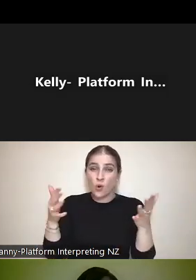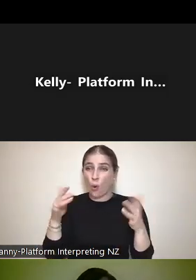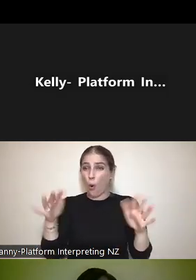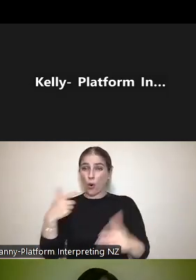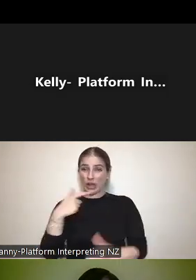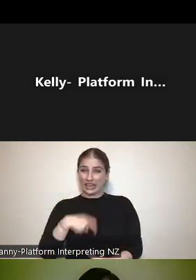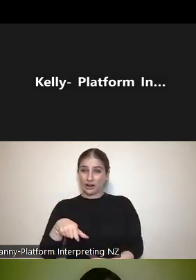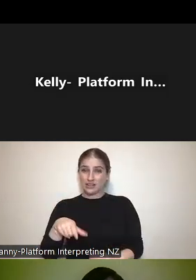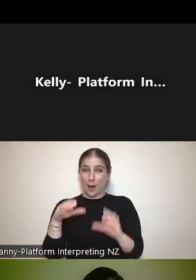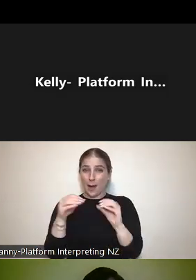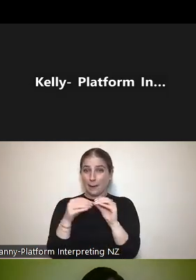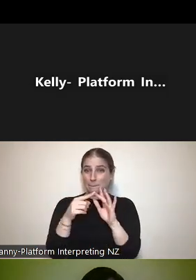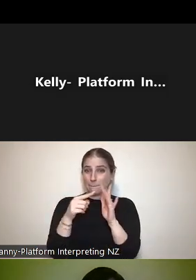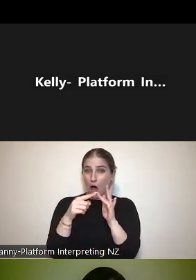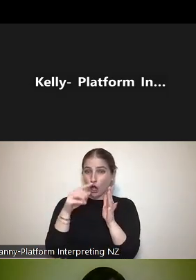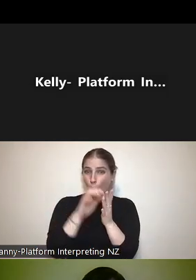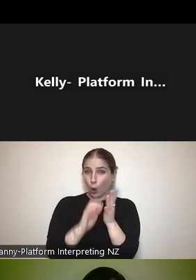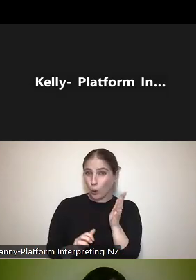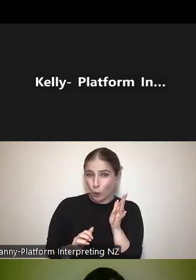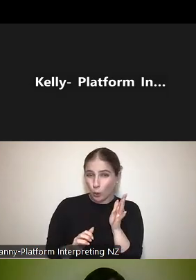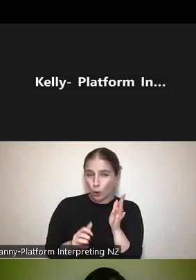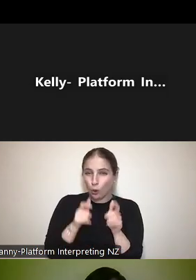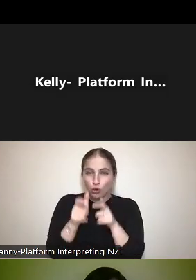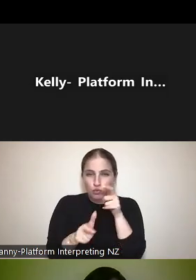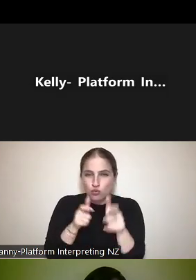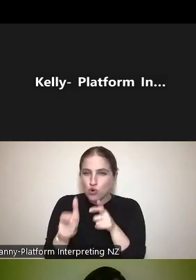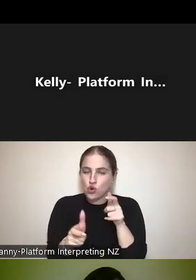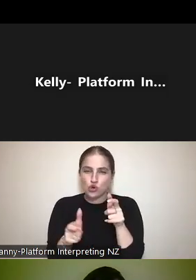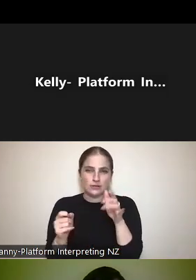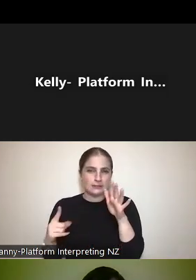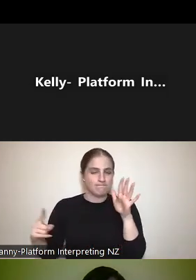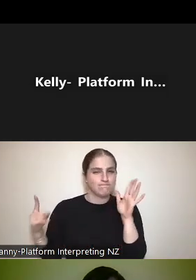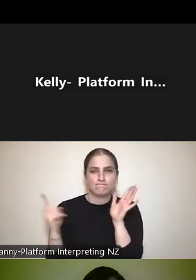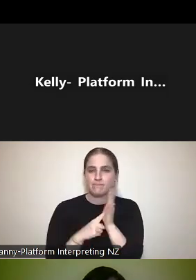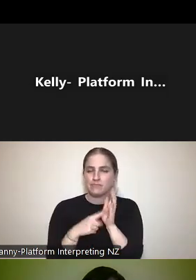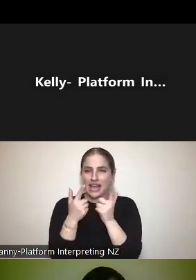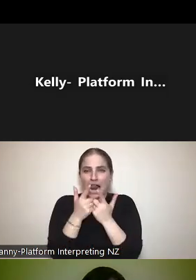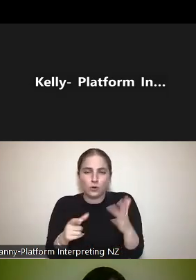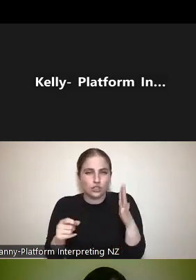words matter deeply, especially in the Deaf and disabled communities. And there are resources out